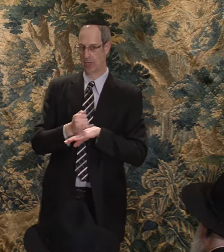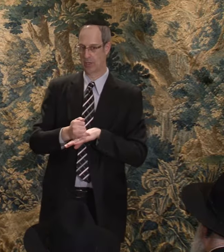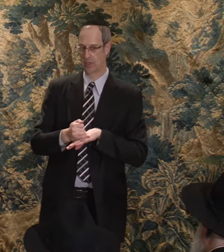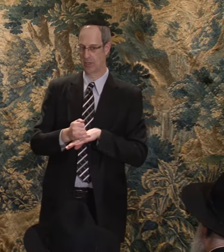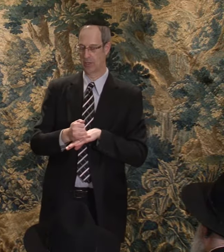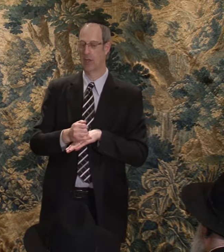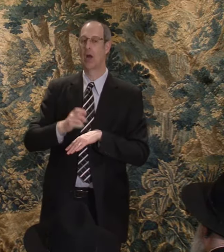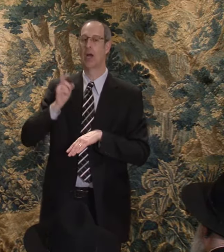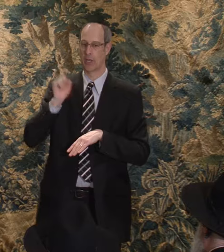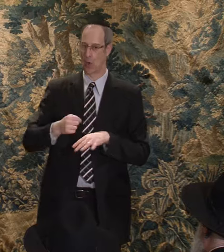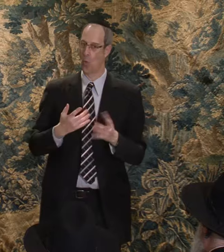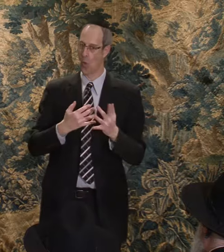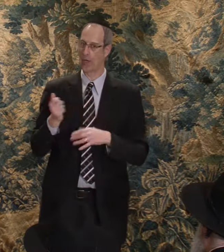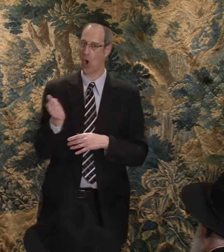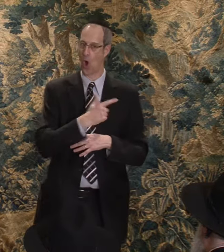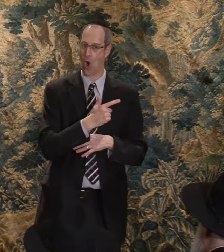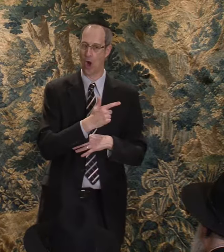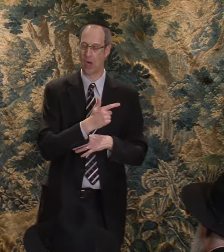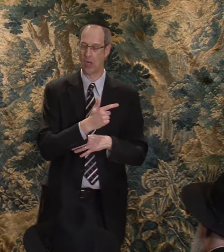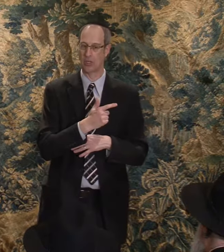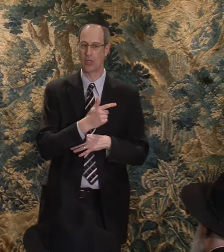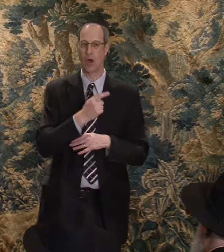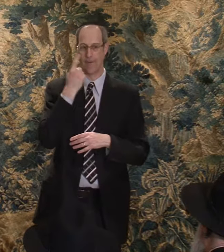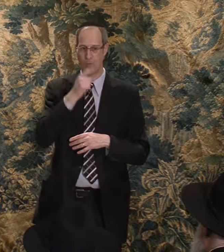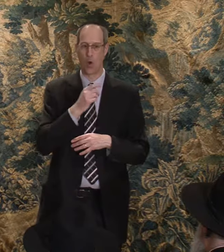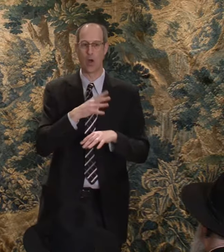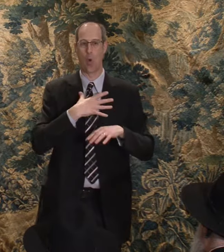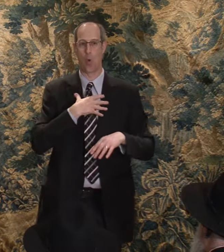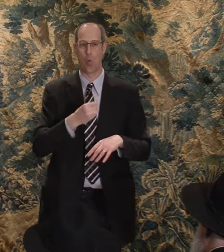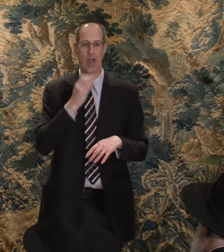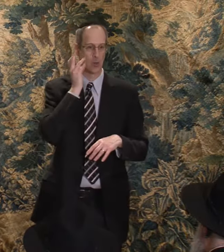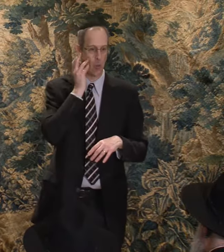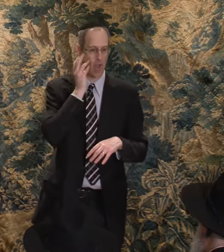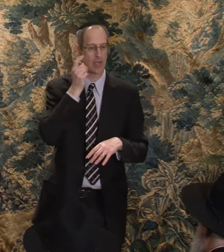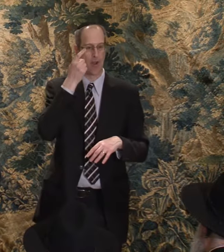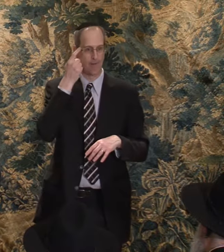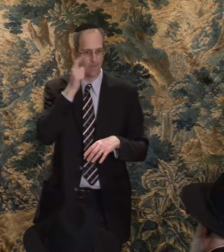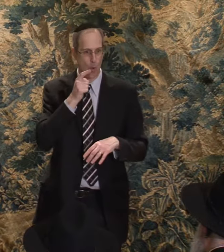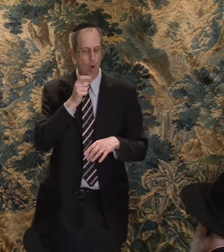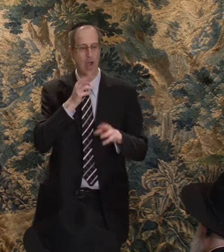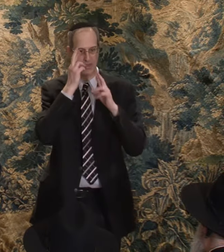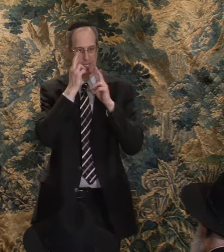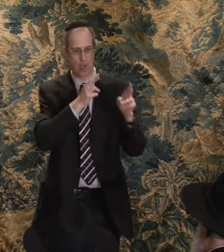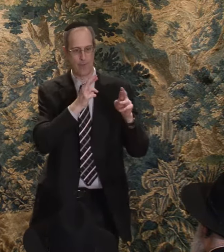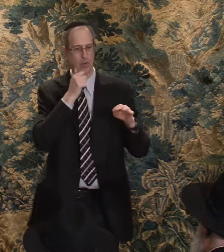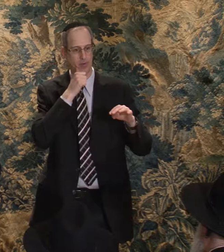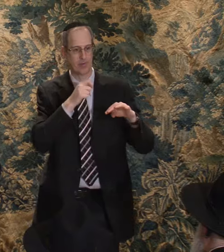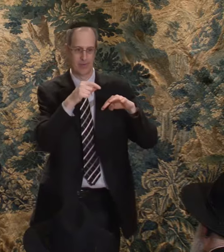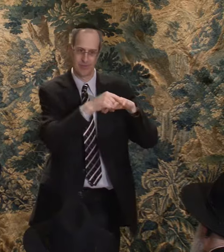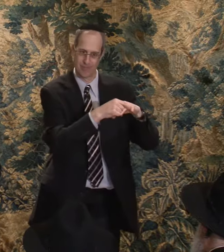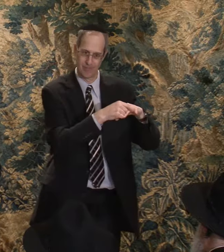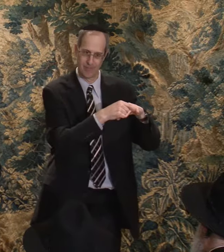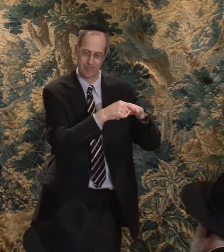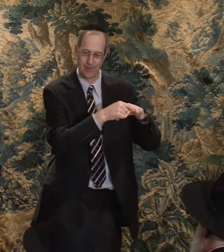white wine it's the small things that's what it's all about so tonight we come